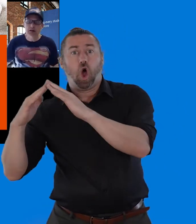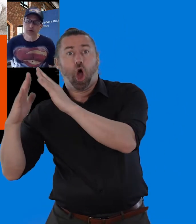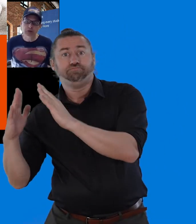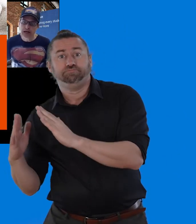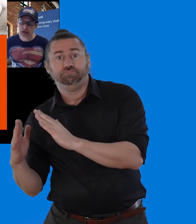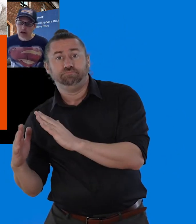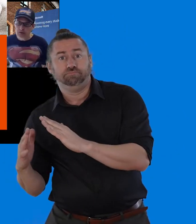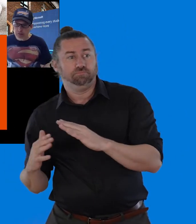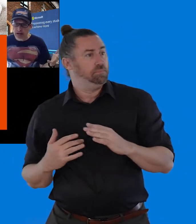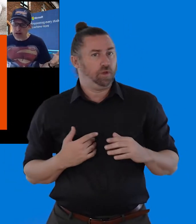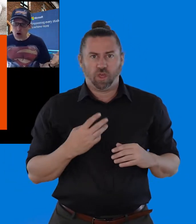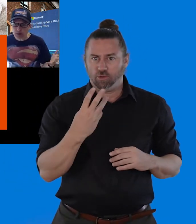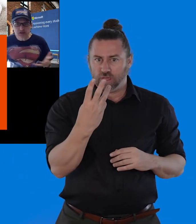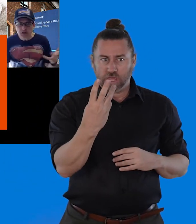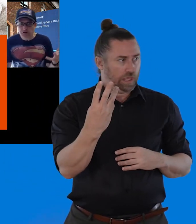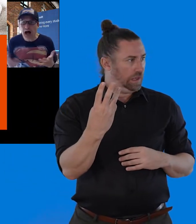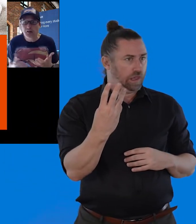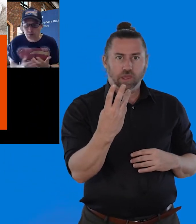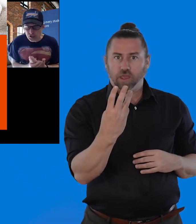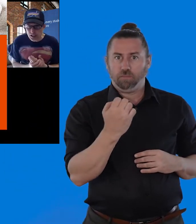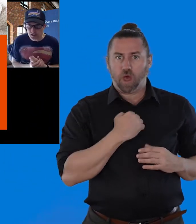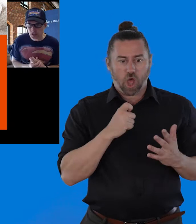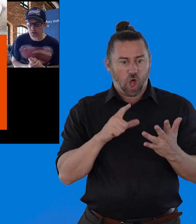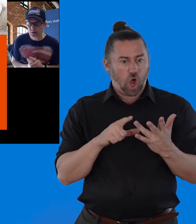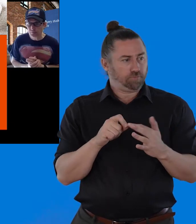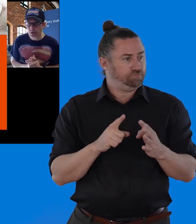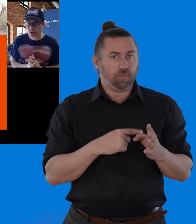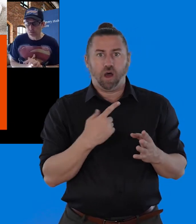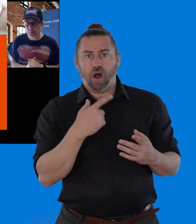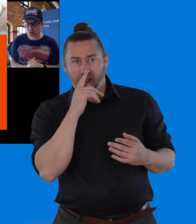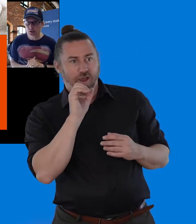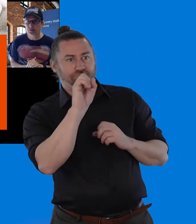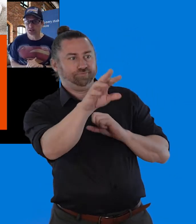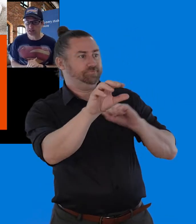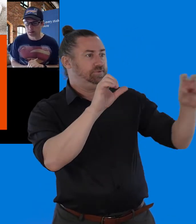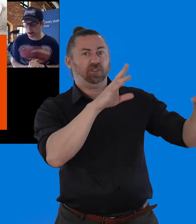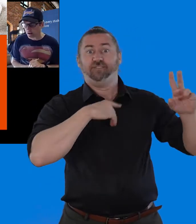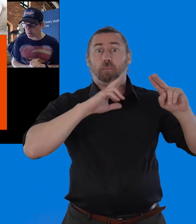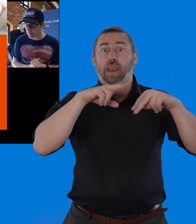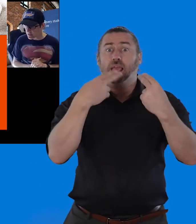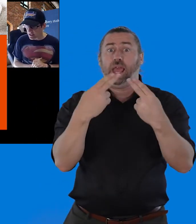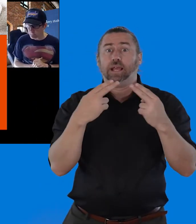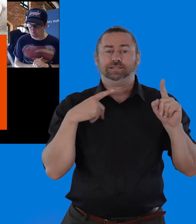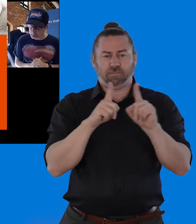another three copies for other machines, for other people in your family who live in the same house, for example.